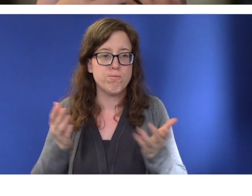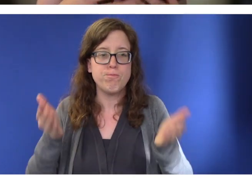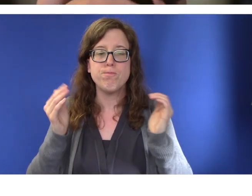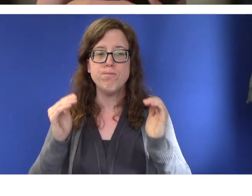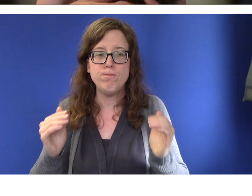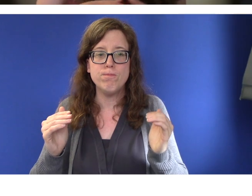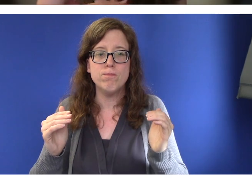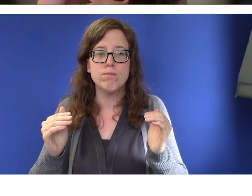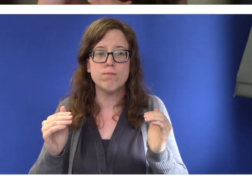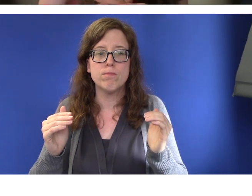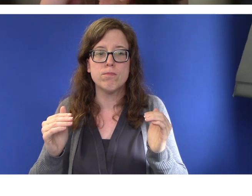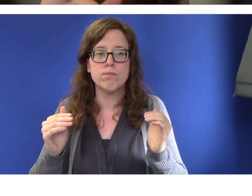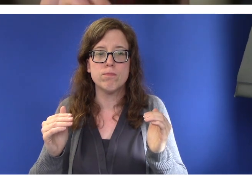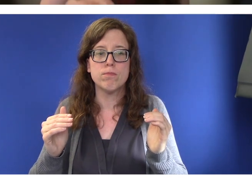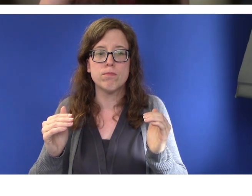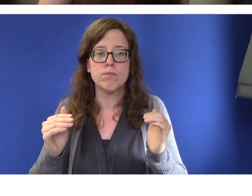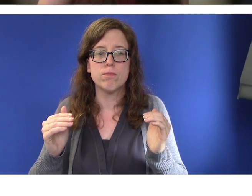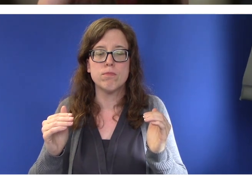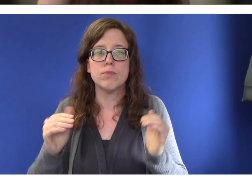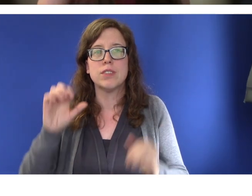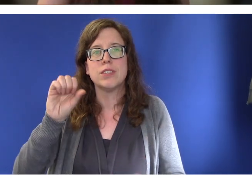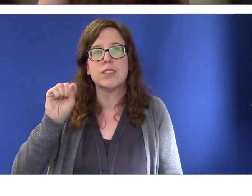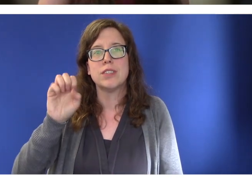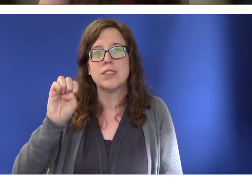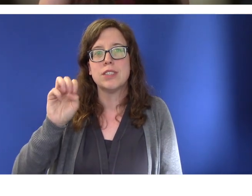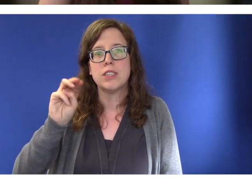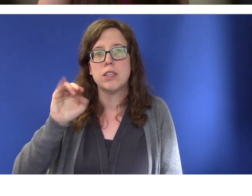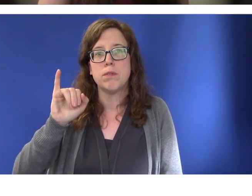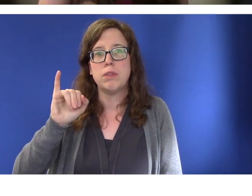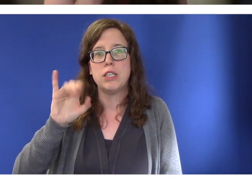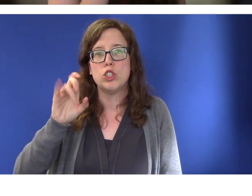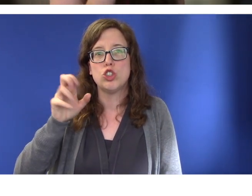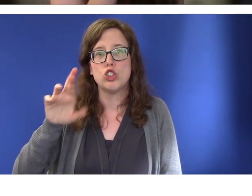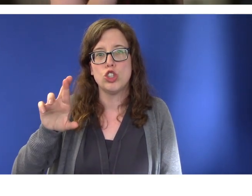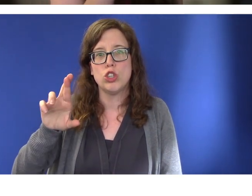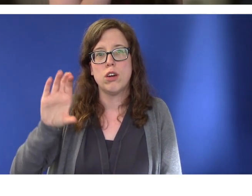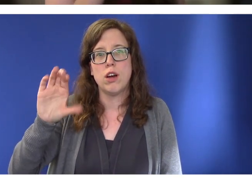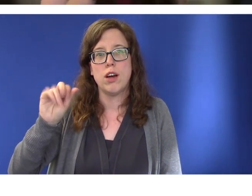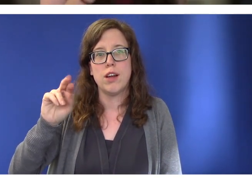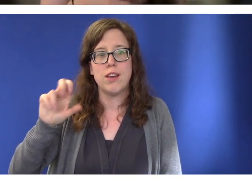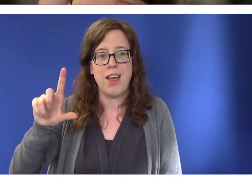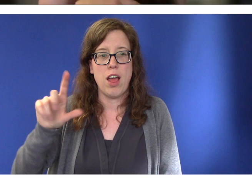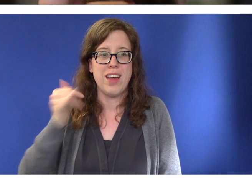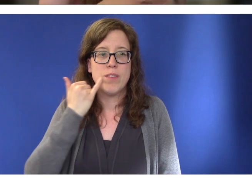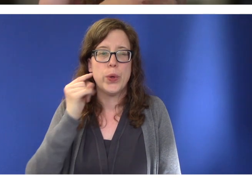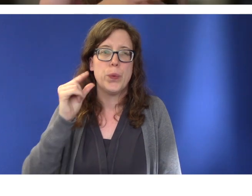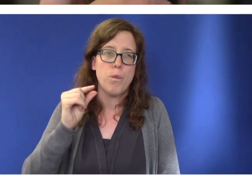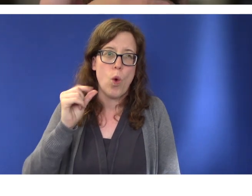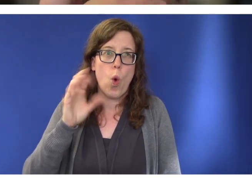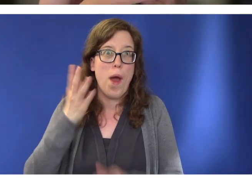Another key feature is small or absent semicircular canals. This can cause issues